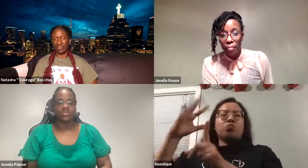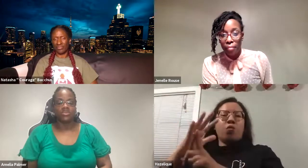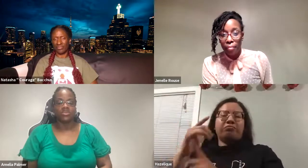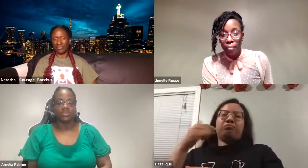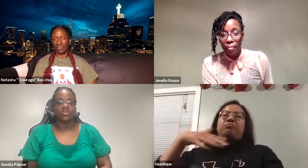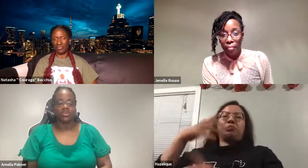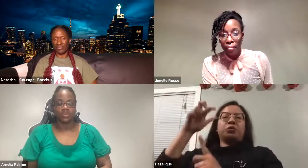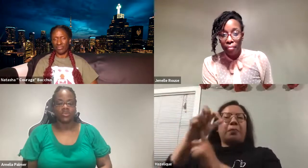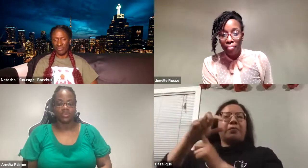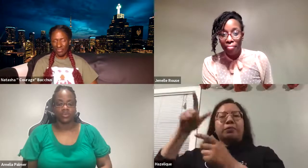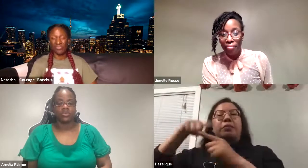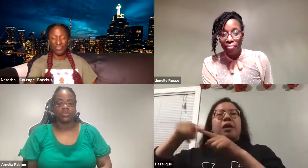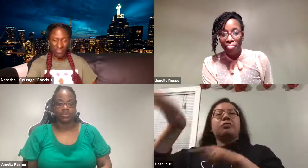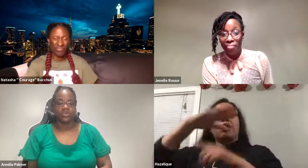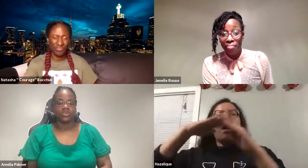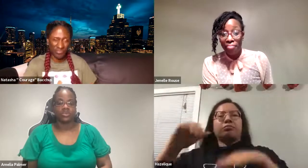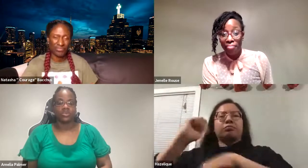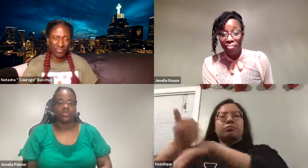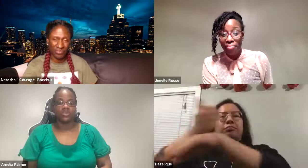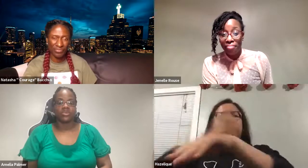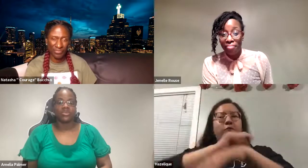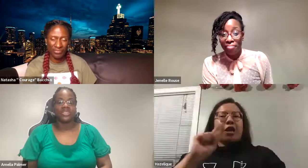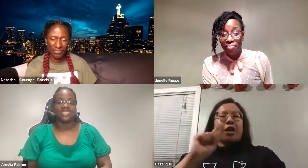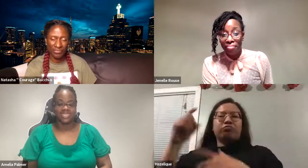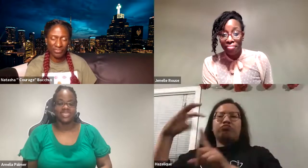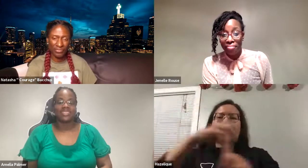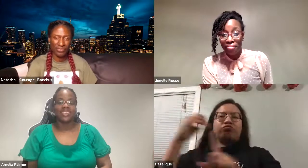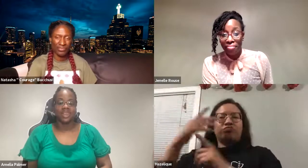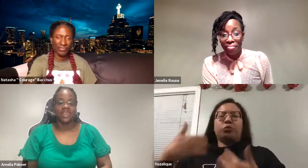very quickly, but if you're born into a family that speaks multiple languages